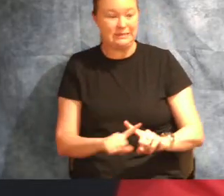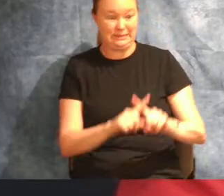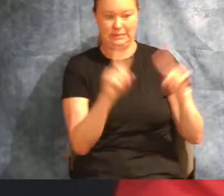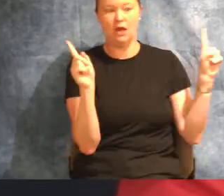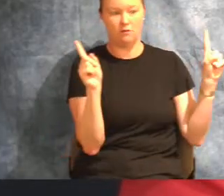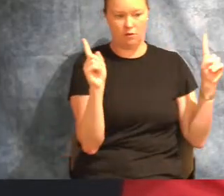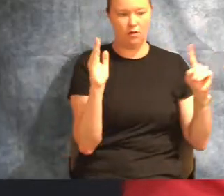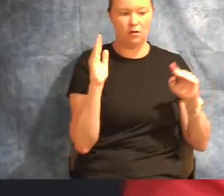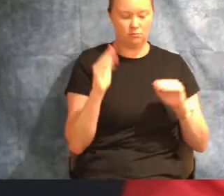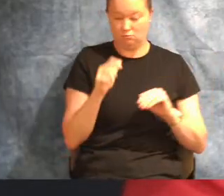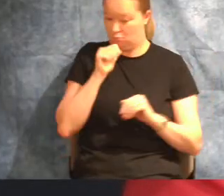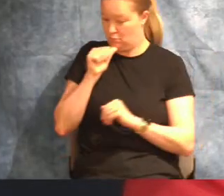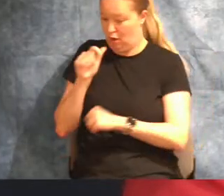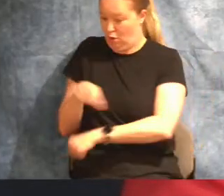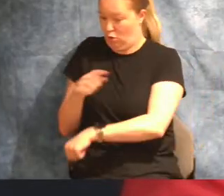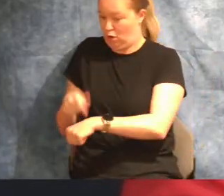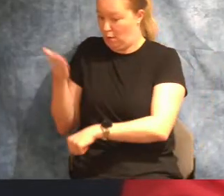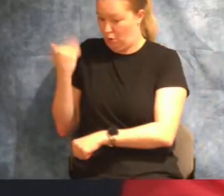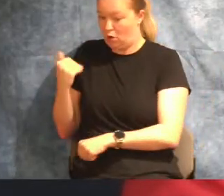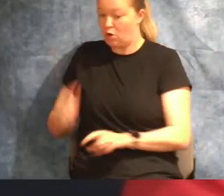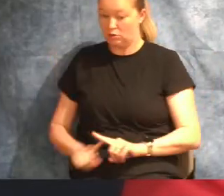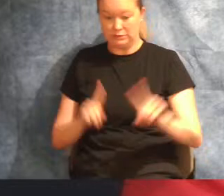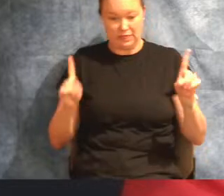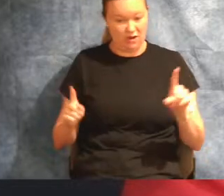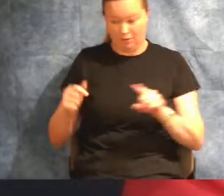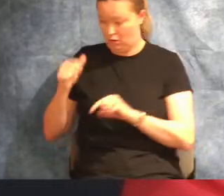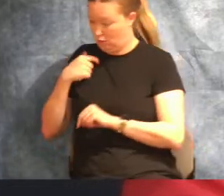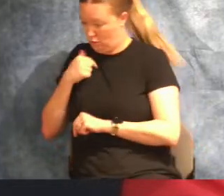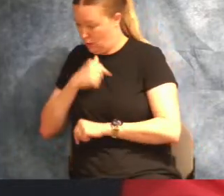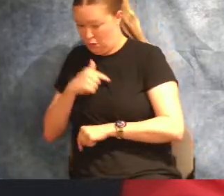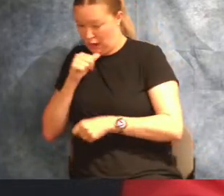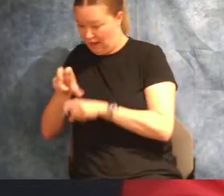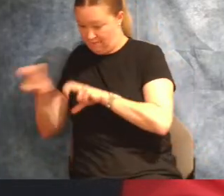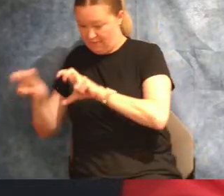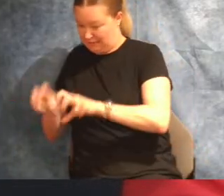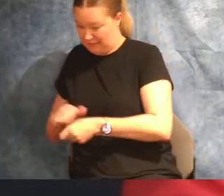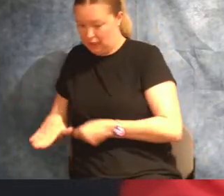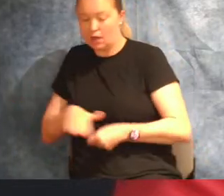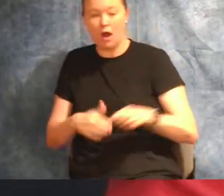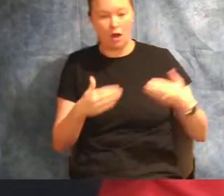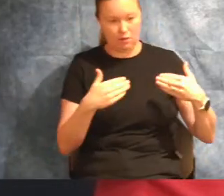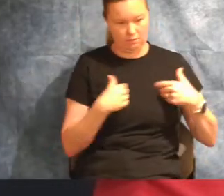it was not too long ago when they said we weren't investing enough. We've got the largest investment